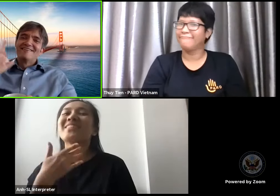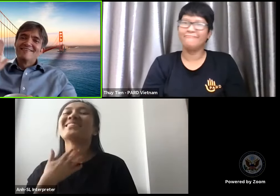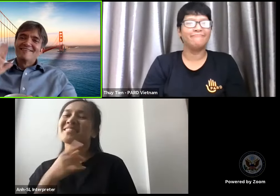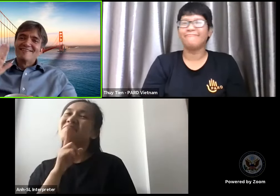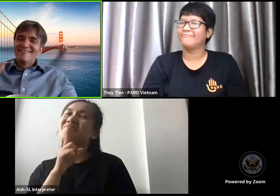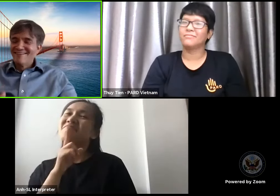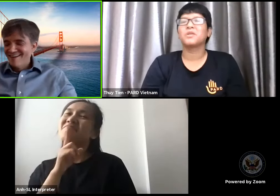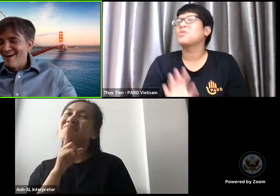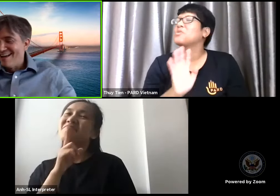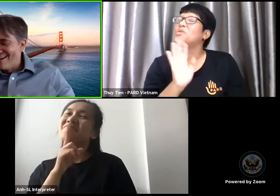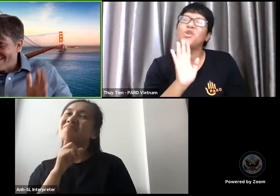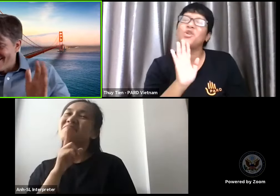[Jason] I like that.